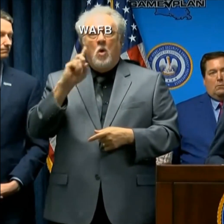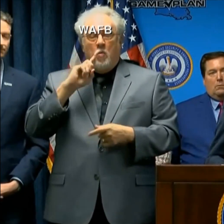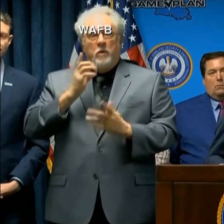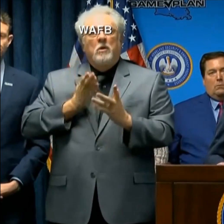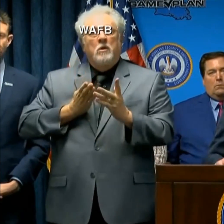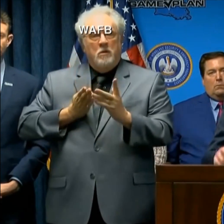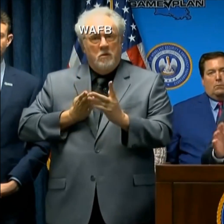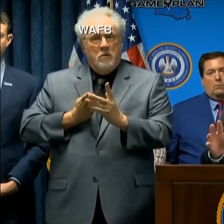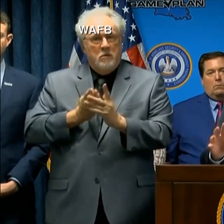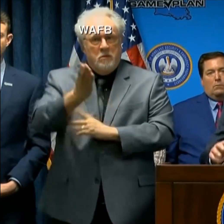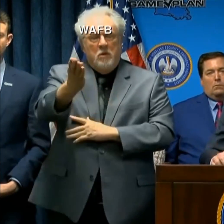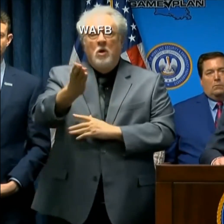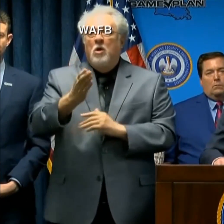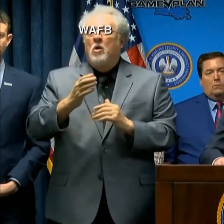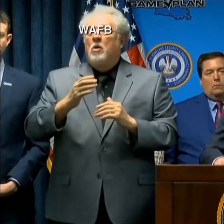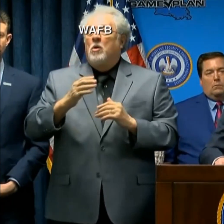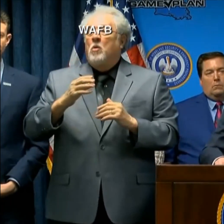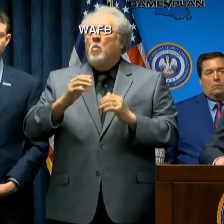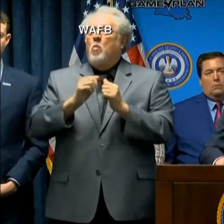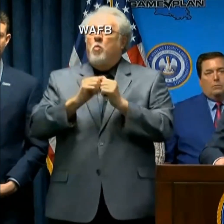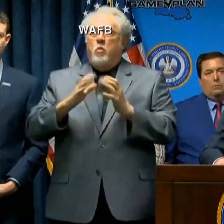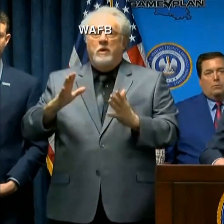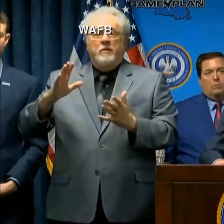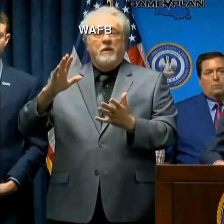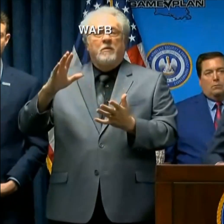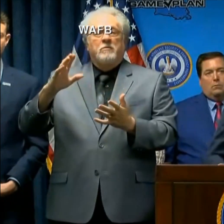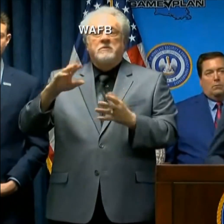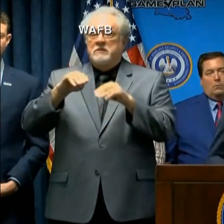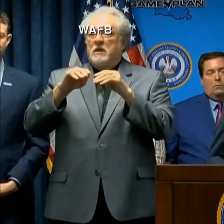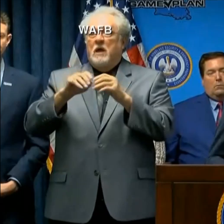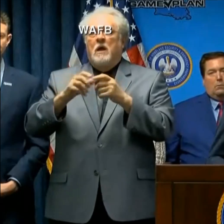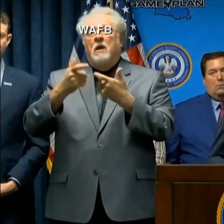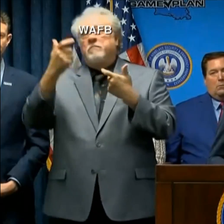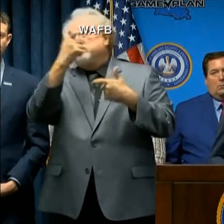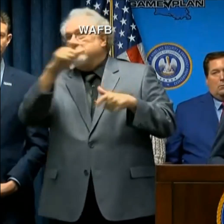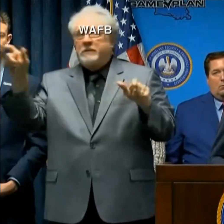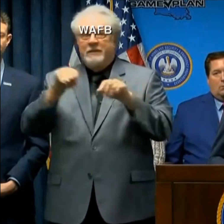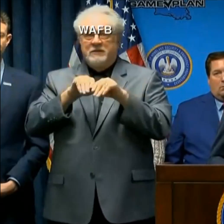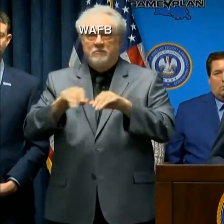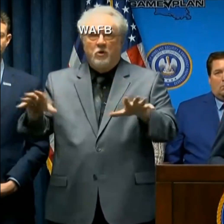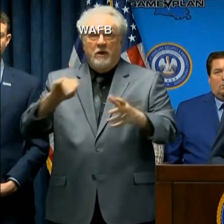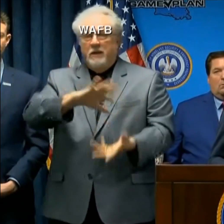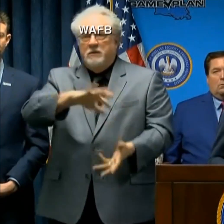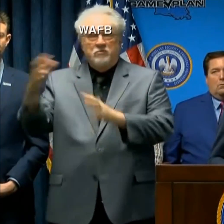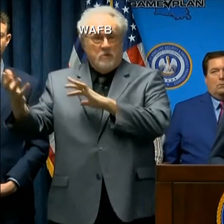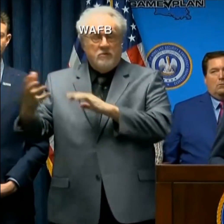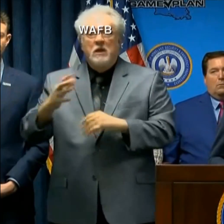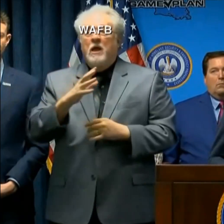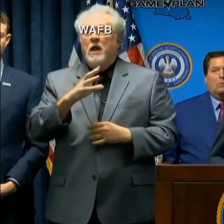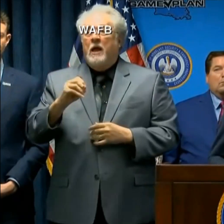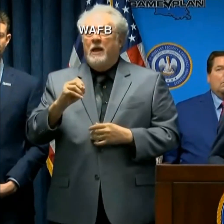with the least amount of spread and disruption and in the least amount of